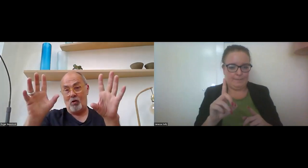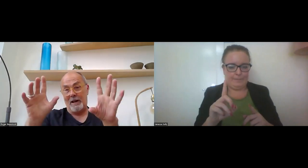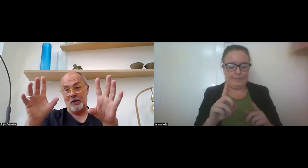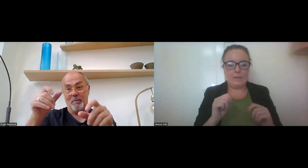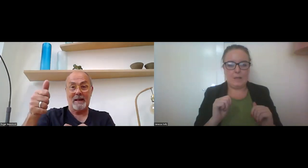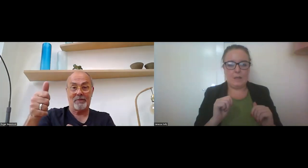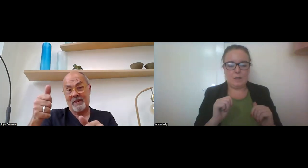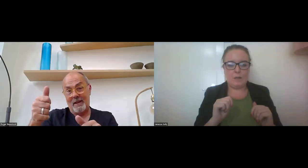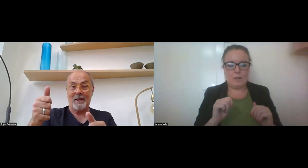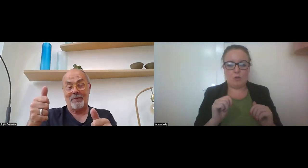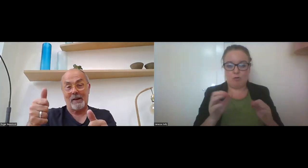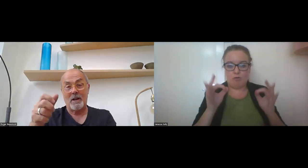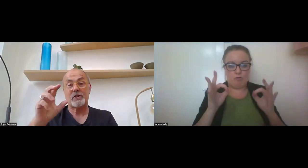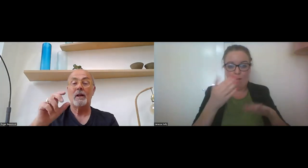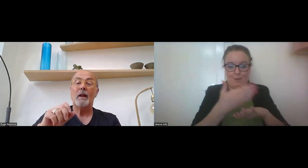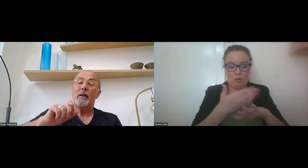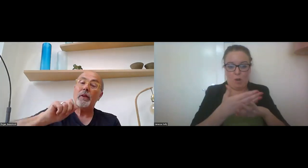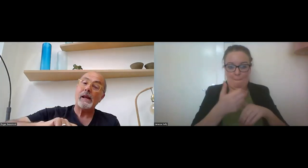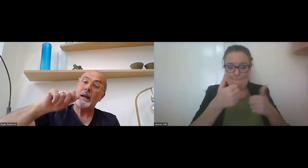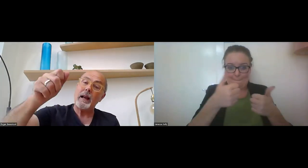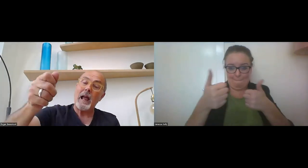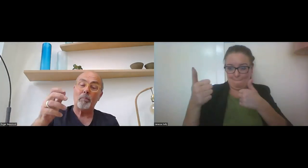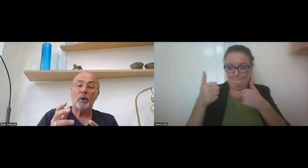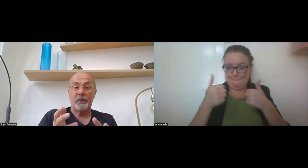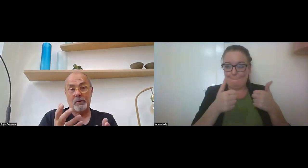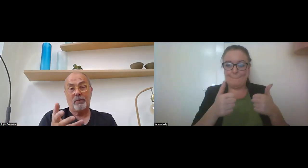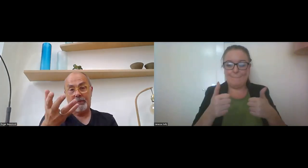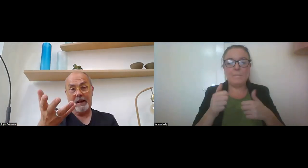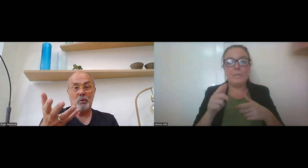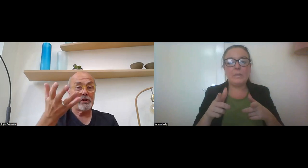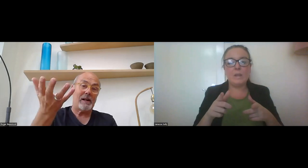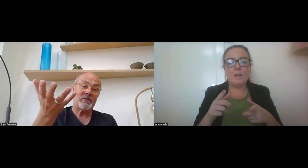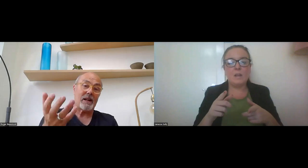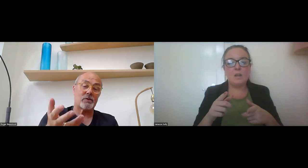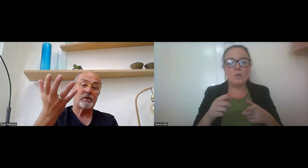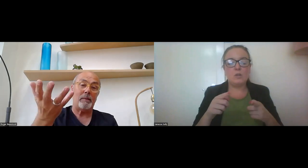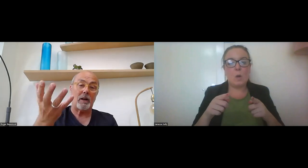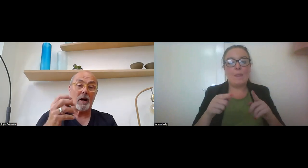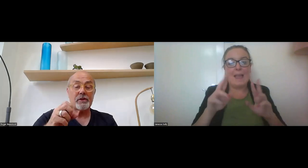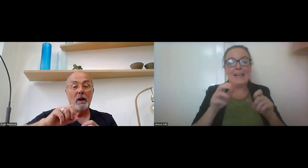great job, have to say, thank you very much – they can output to a thing called StreamText or StreamCast,